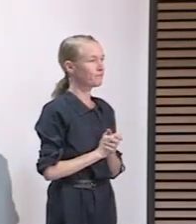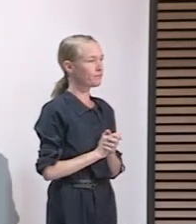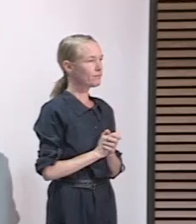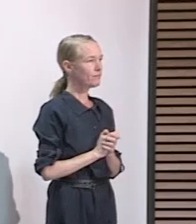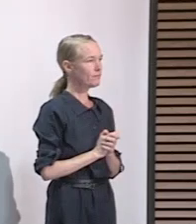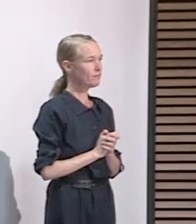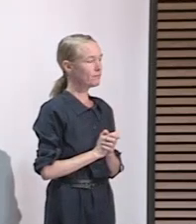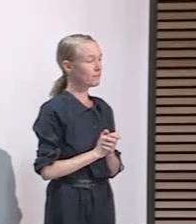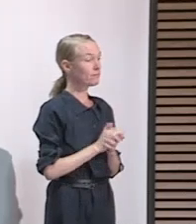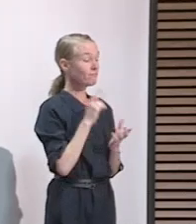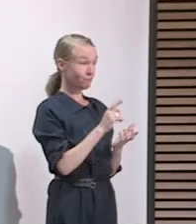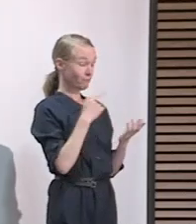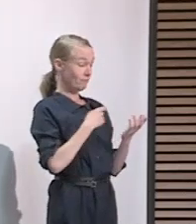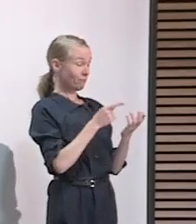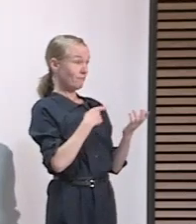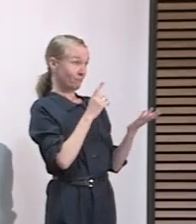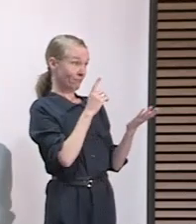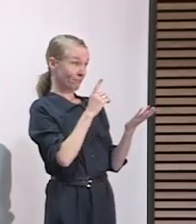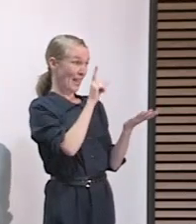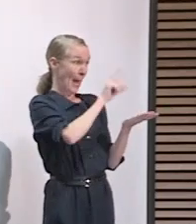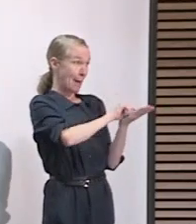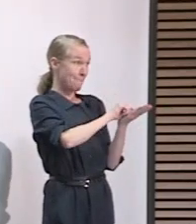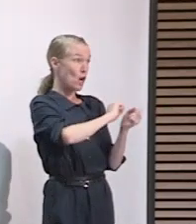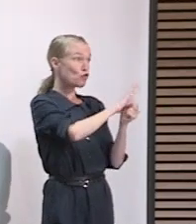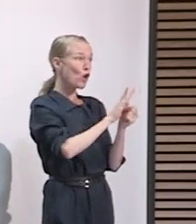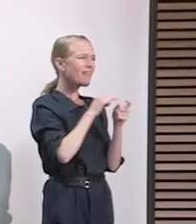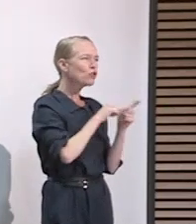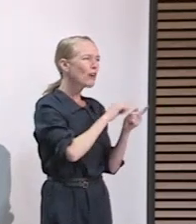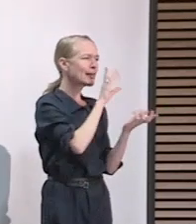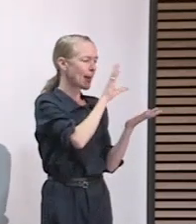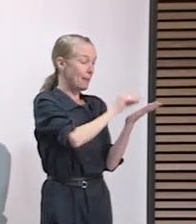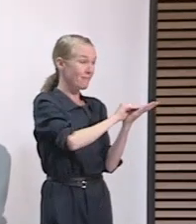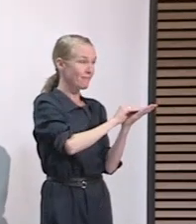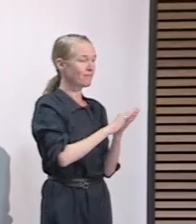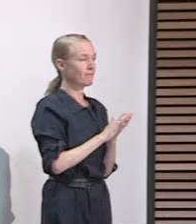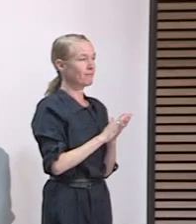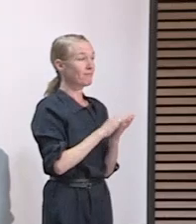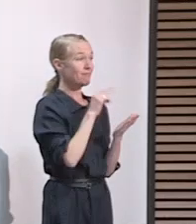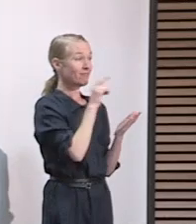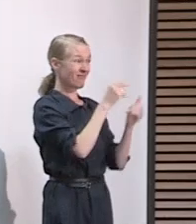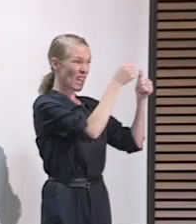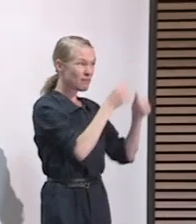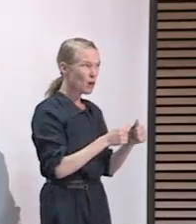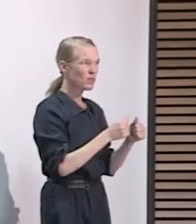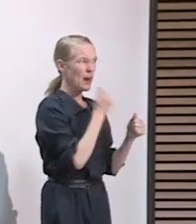order for them to be tested. We've seen a huge update in the usage of the COVID tracer